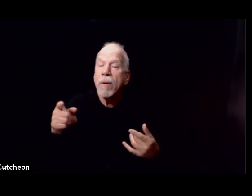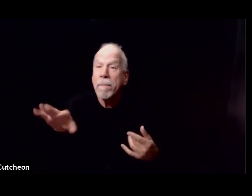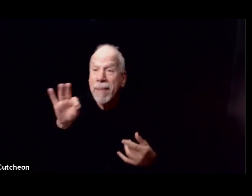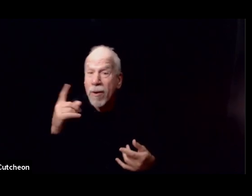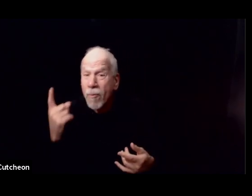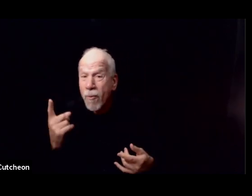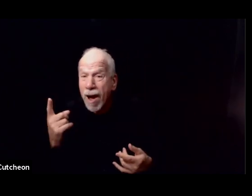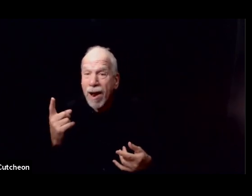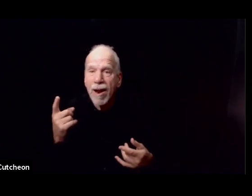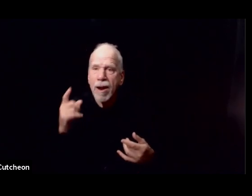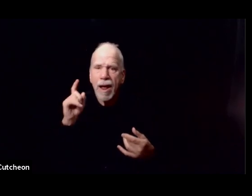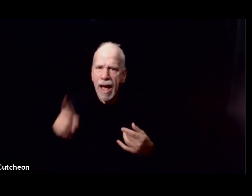Okay.